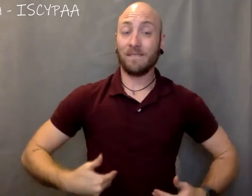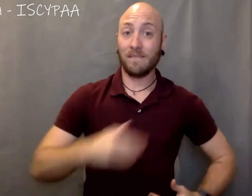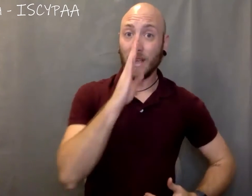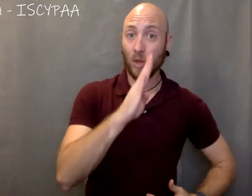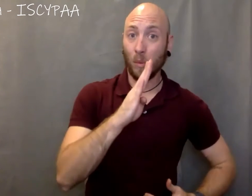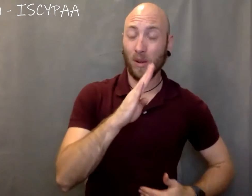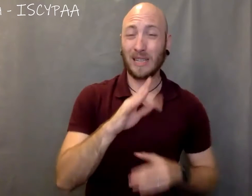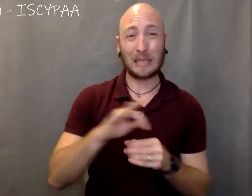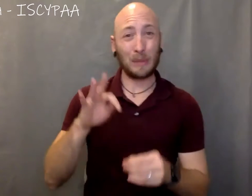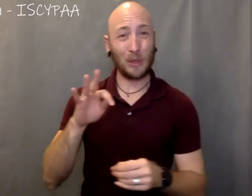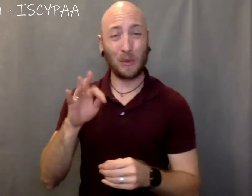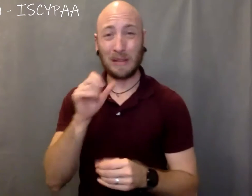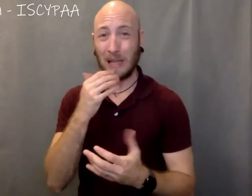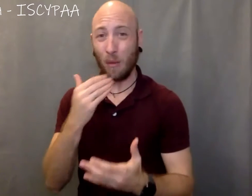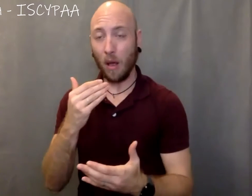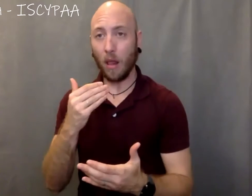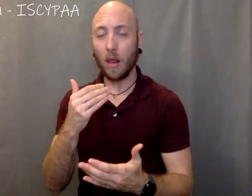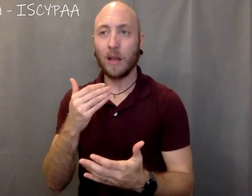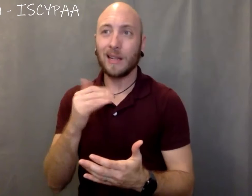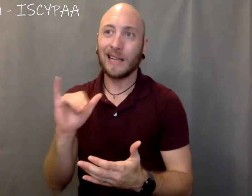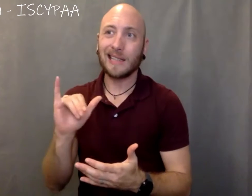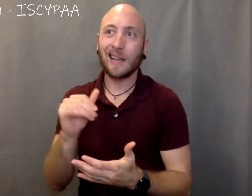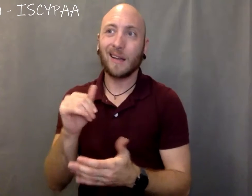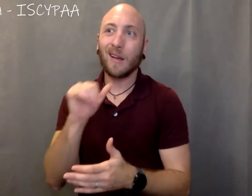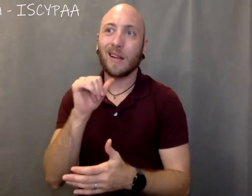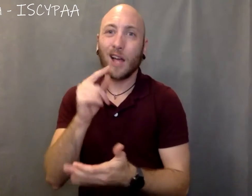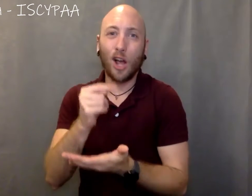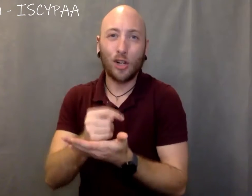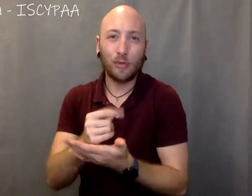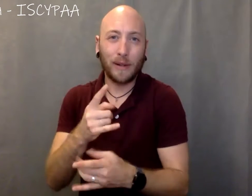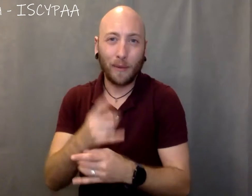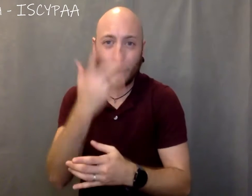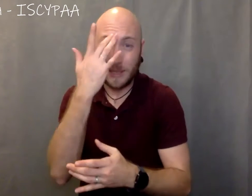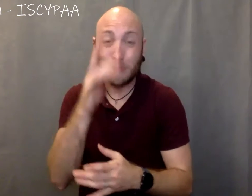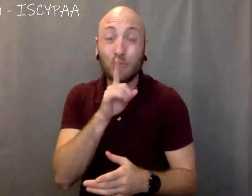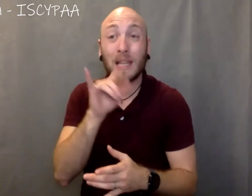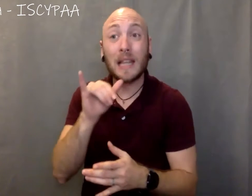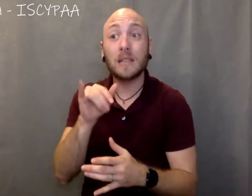untreated alcoholism. I'm in more pain and I cause more pain the one I'm drinking and using drugs.